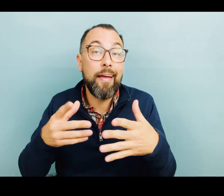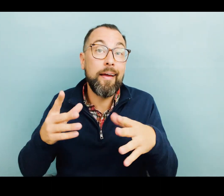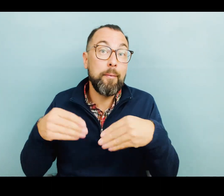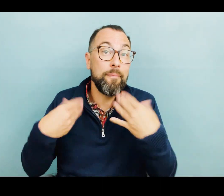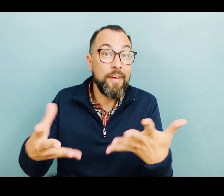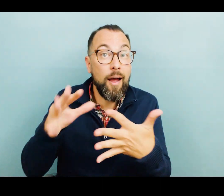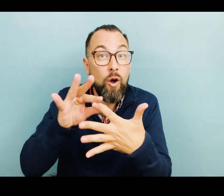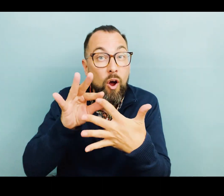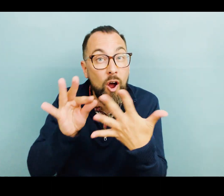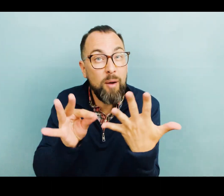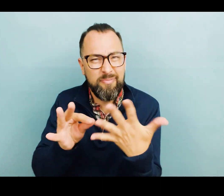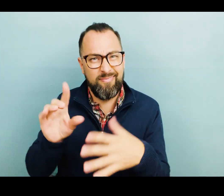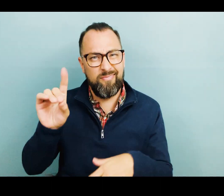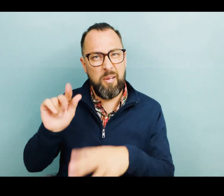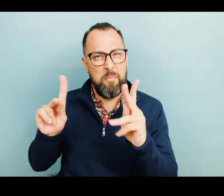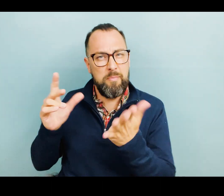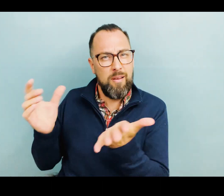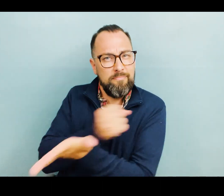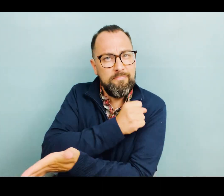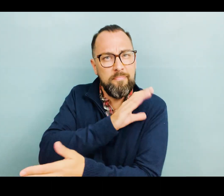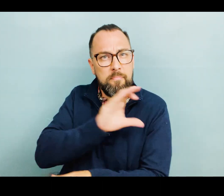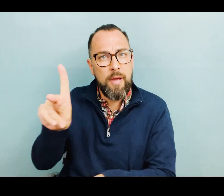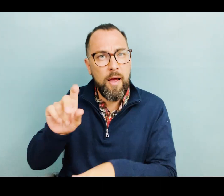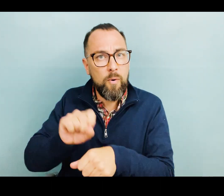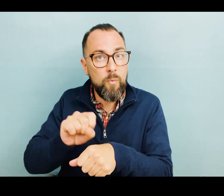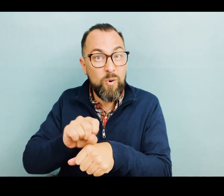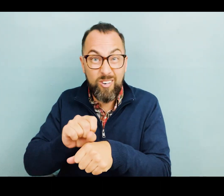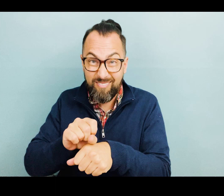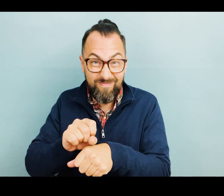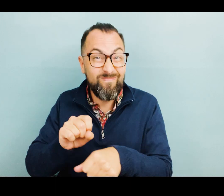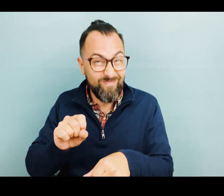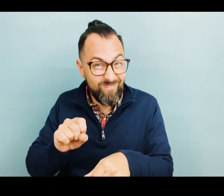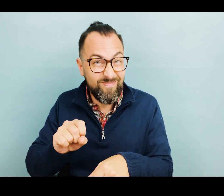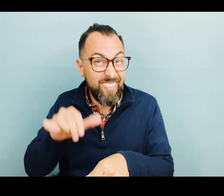employers are providing more flexibility in the workplace and that has encouraged